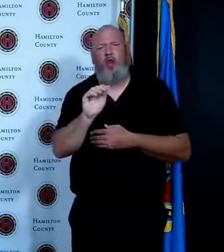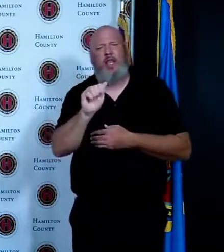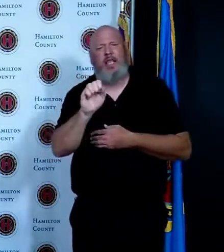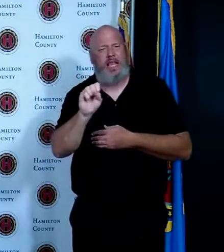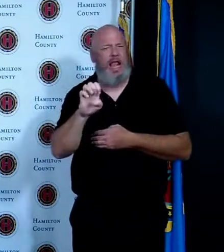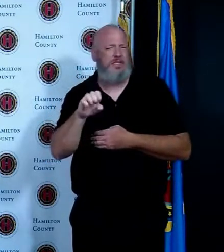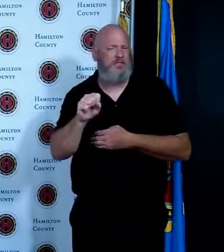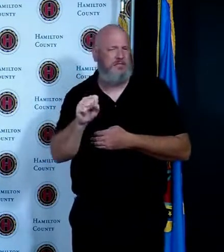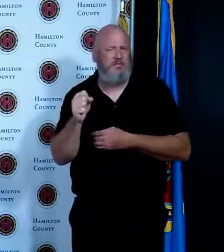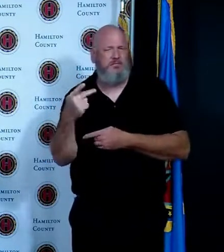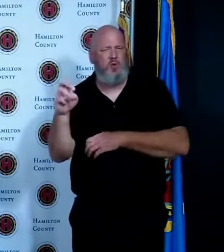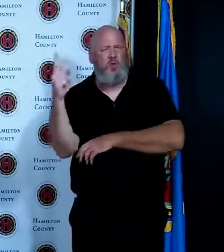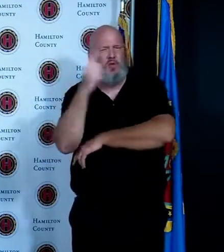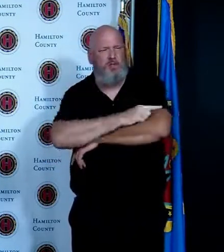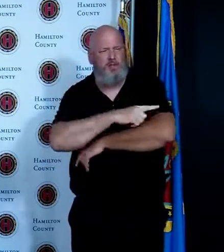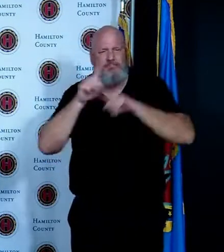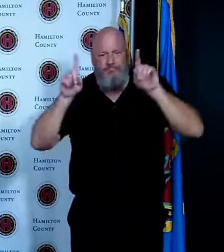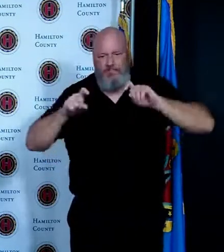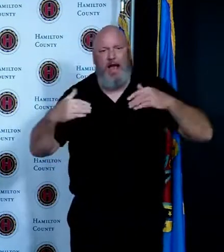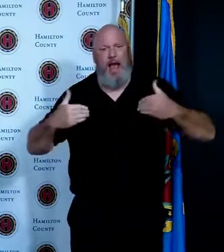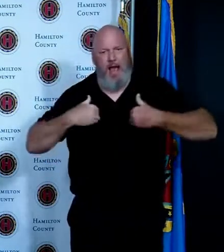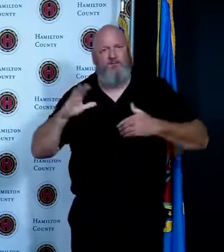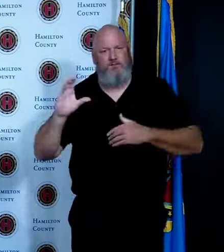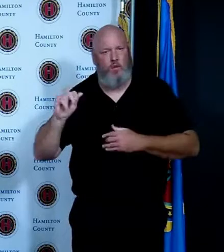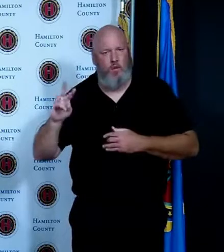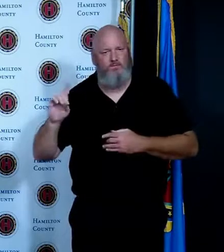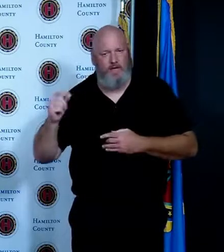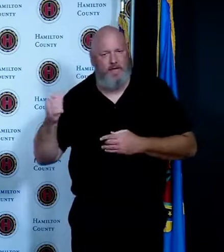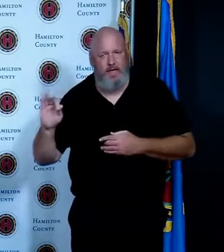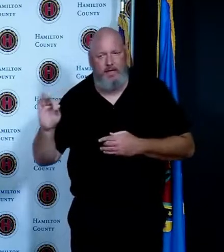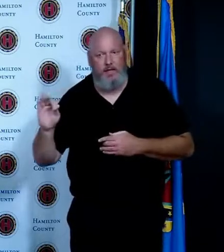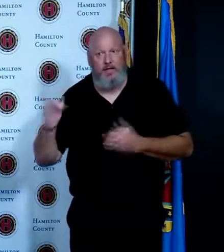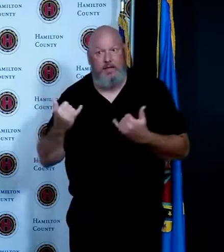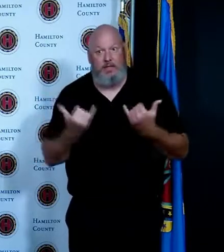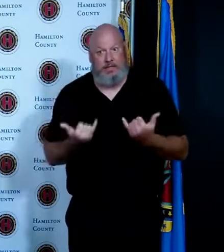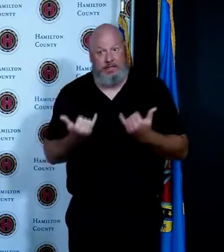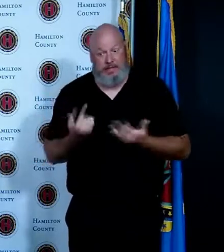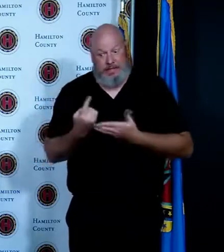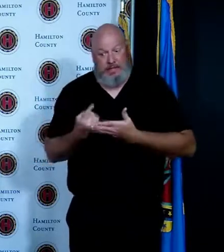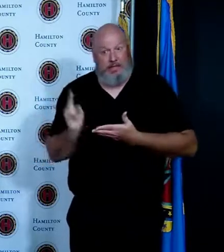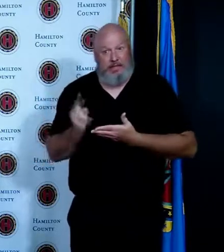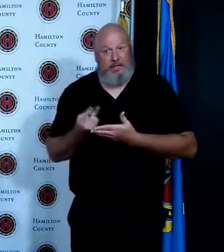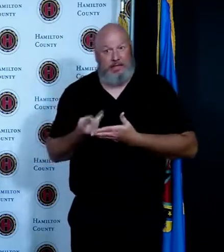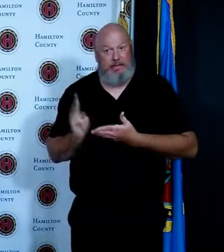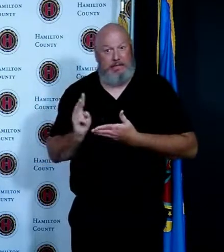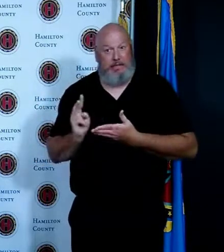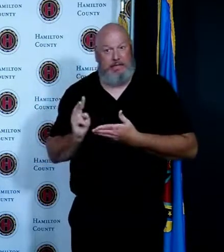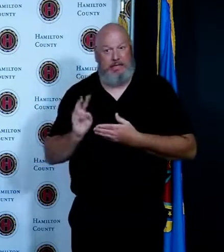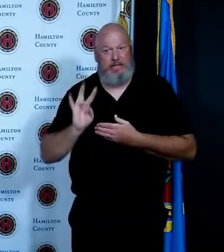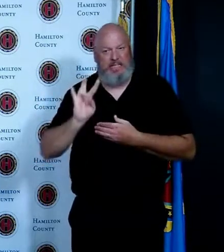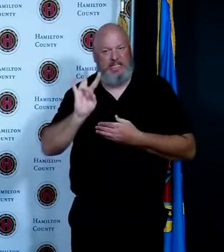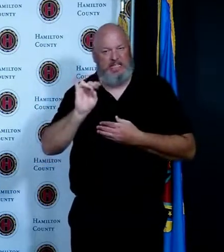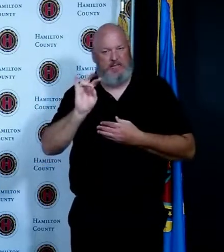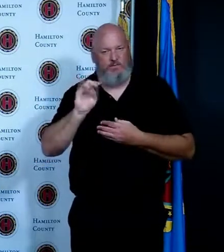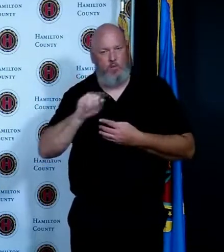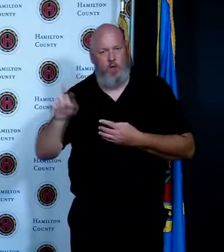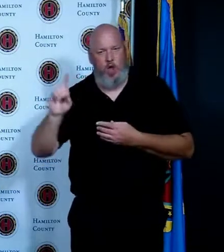things kind of progressed over the last couple weeks we have shifted and now we're seeing between seventy and a hundred cases per day a significant